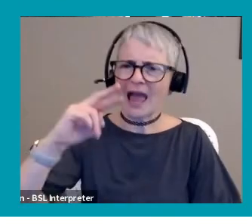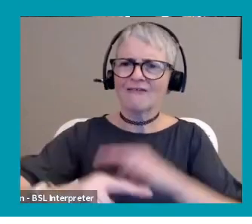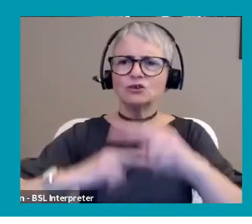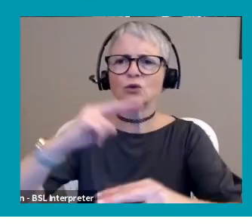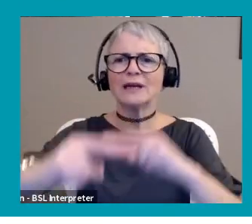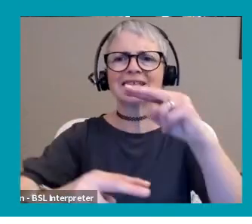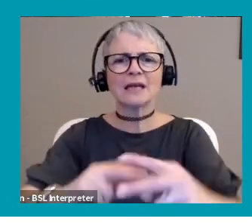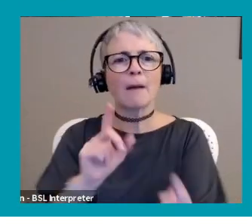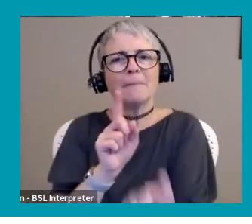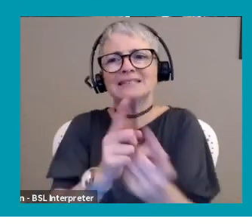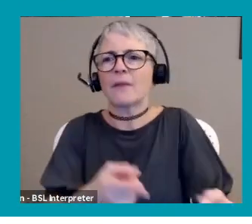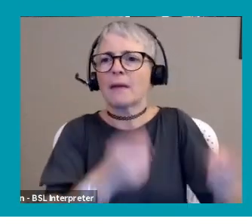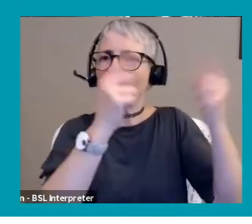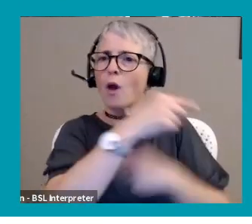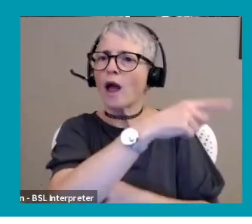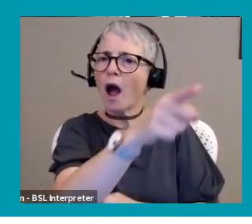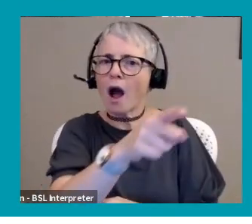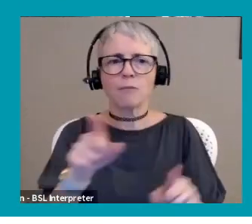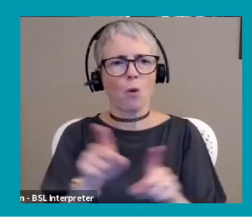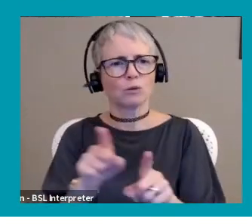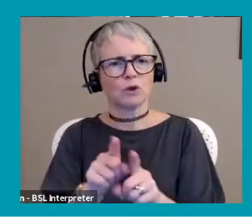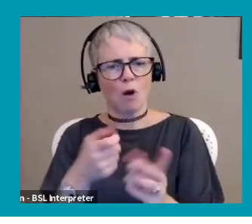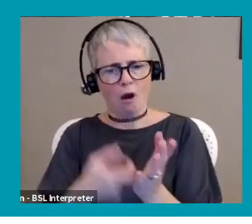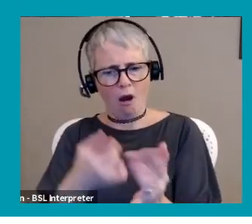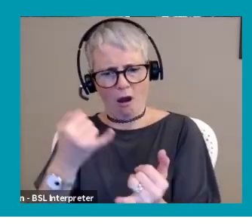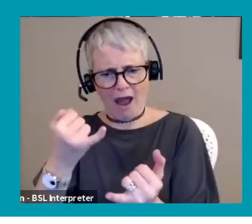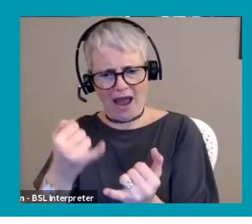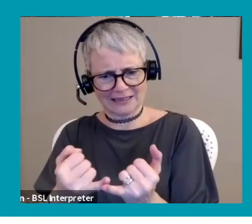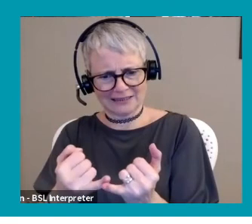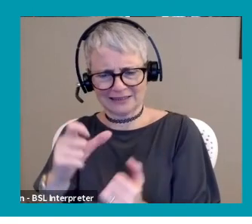recently we've got I think RS components we've had recently, Facebook we had a little while ago,